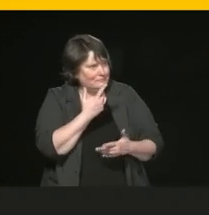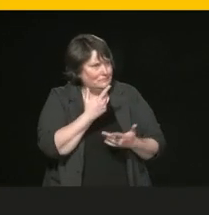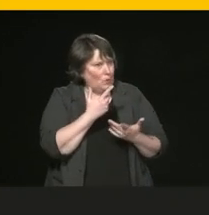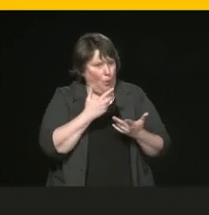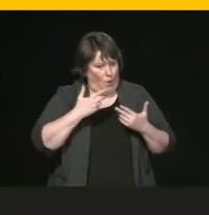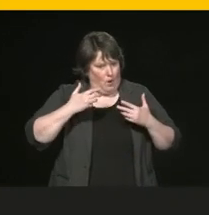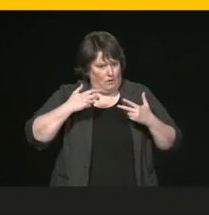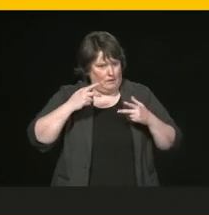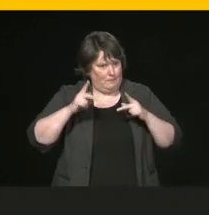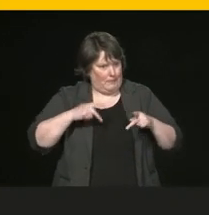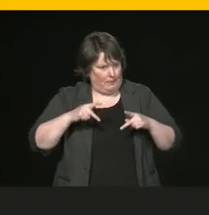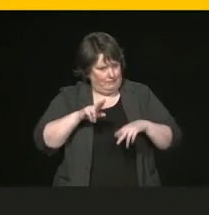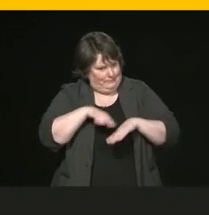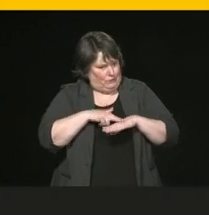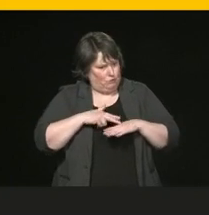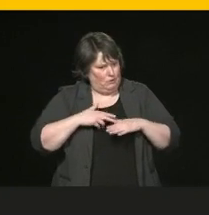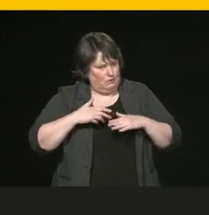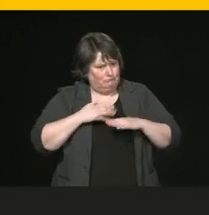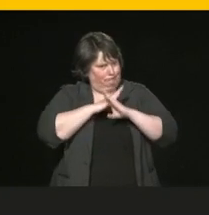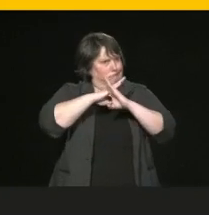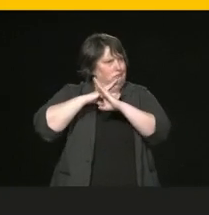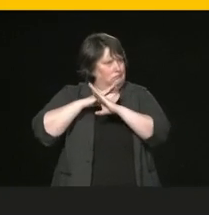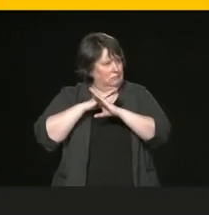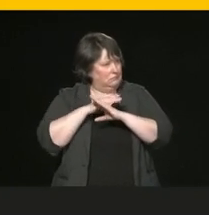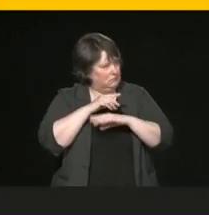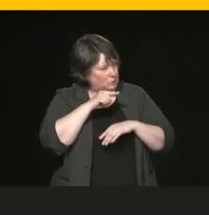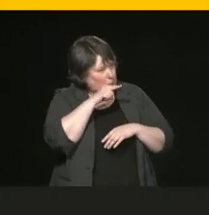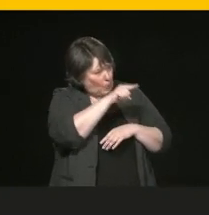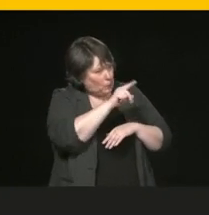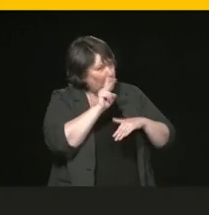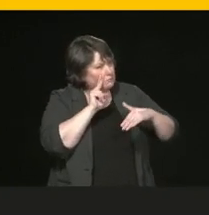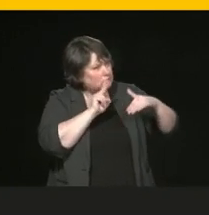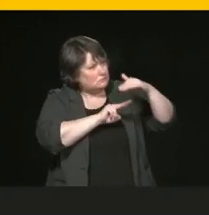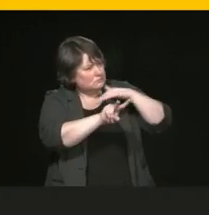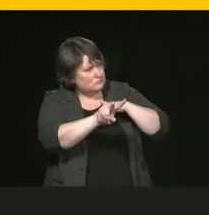IT WILL TAKE A LONG TIME BEFORE WE GET A VACCINE, ARE THERE